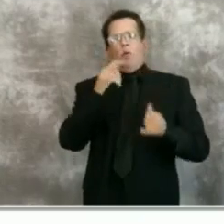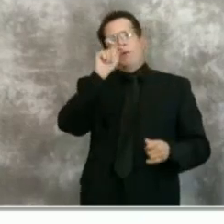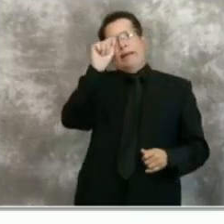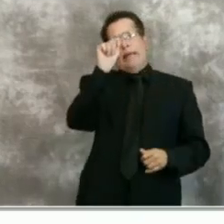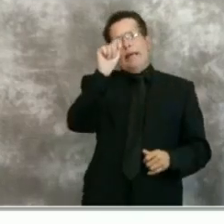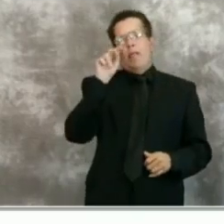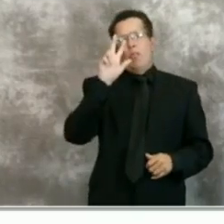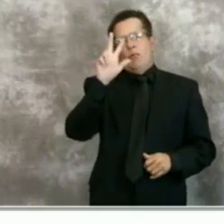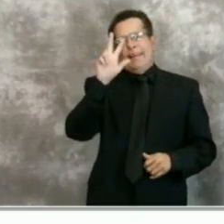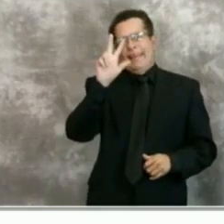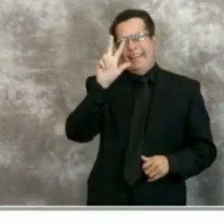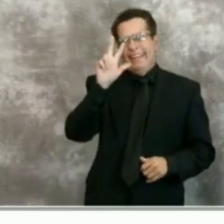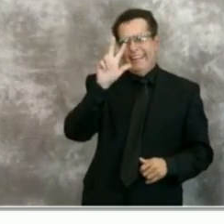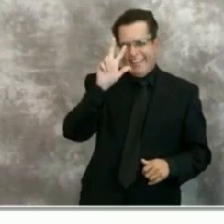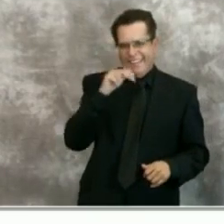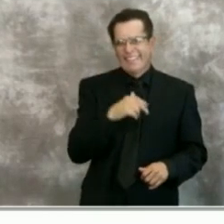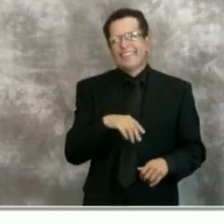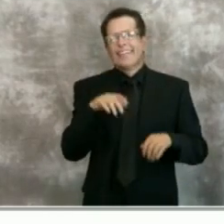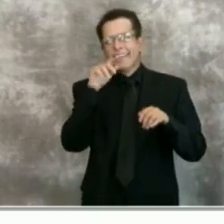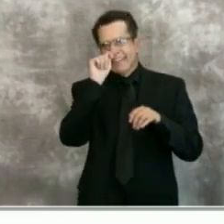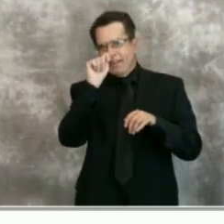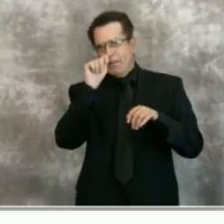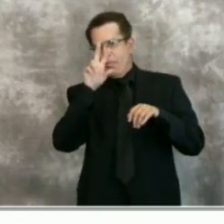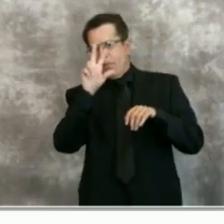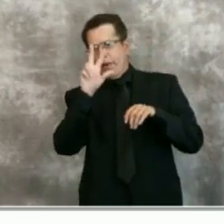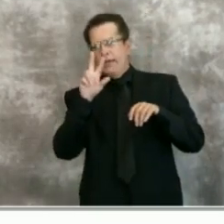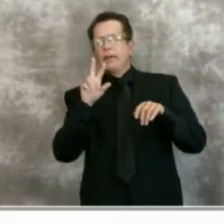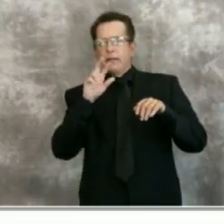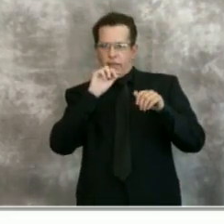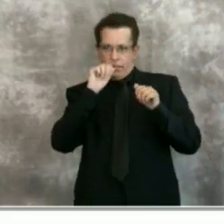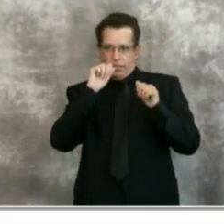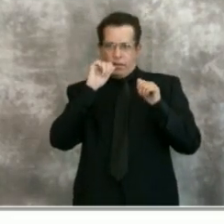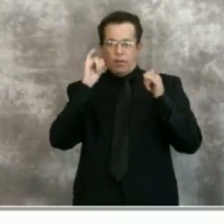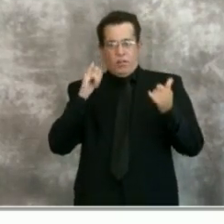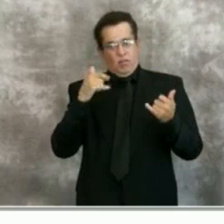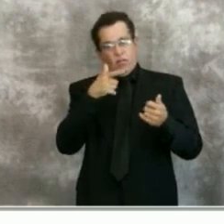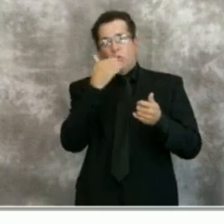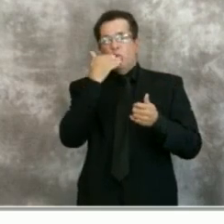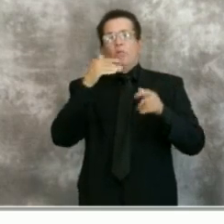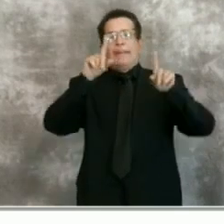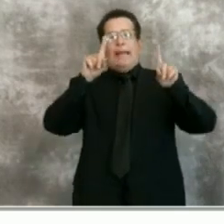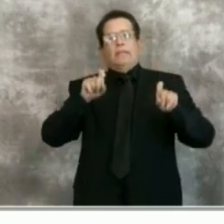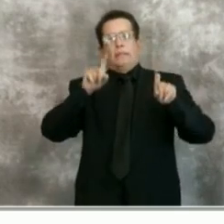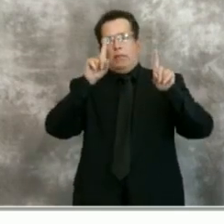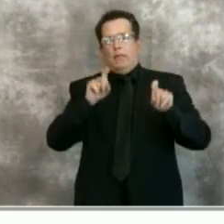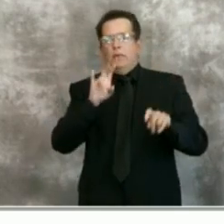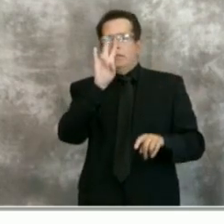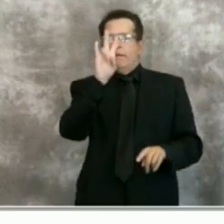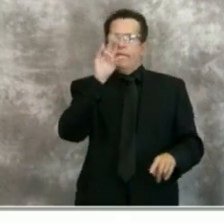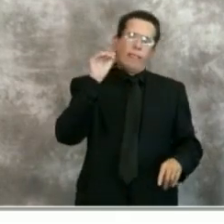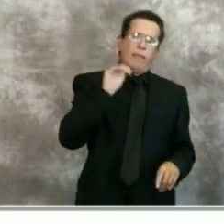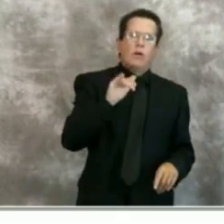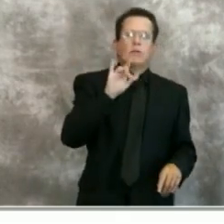LET'S JUMP INTO TODAY'S NUMBERS. STARTING WITH 33. CHART YOU'LL SEE AGAIN OUR TESTING DESPITE THE CHALLENGES